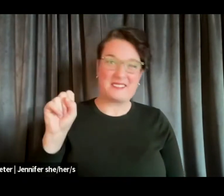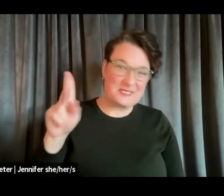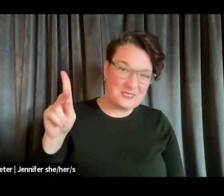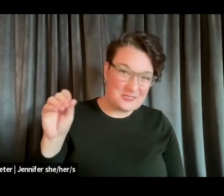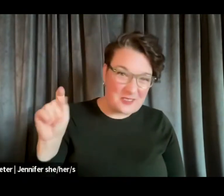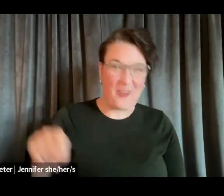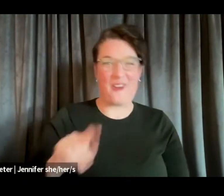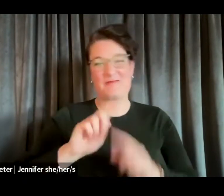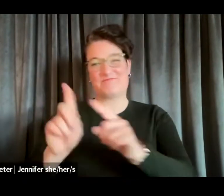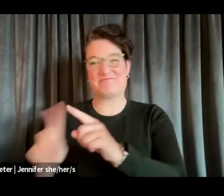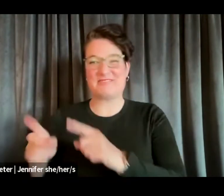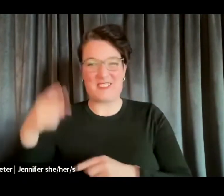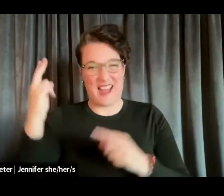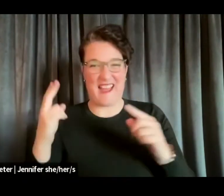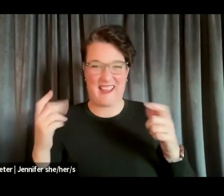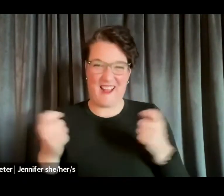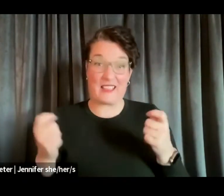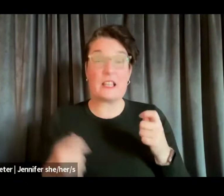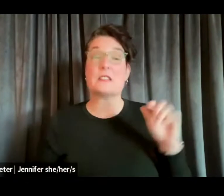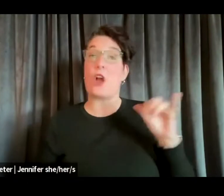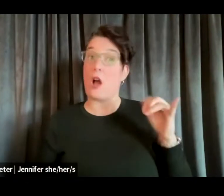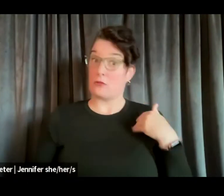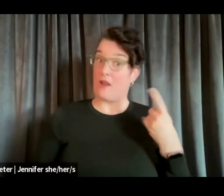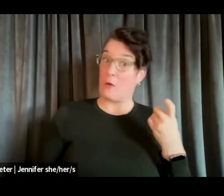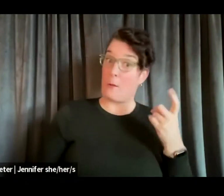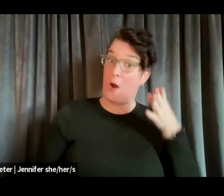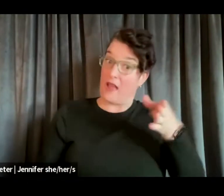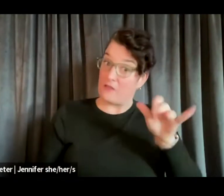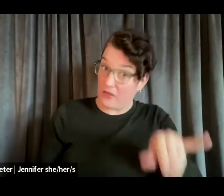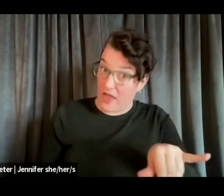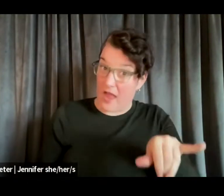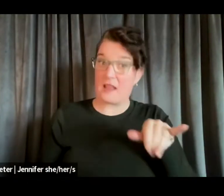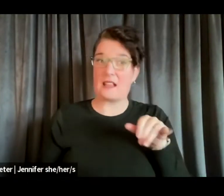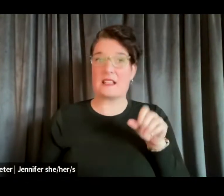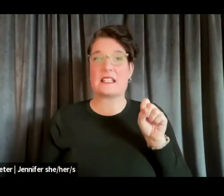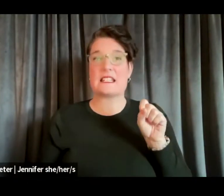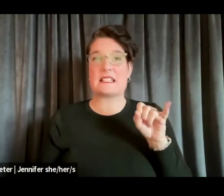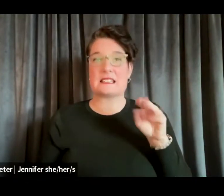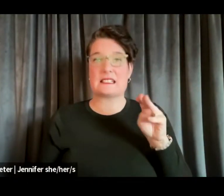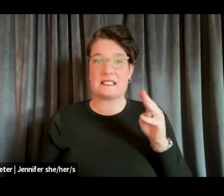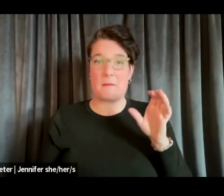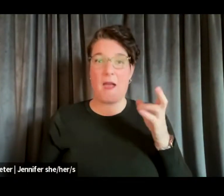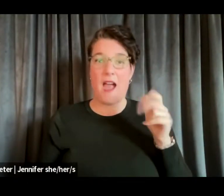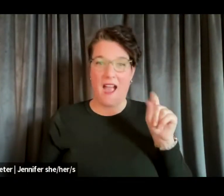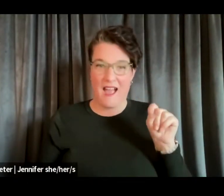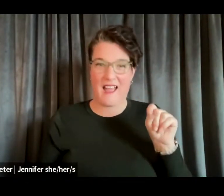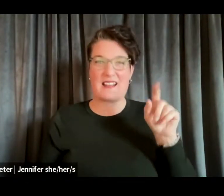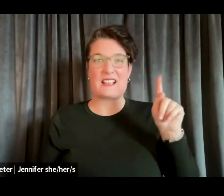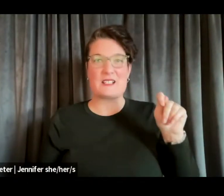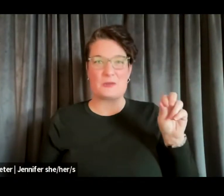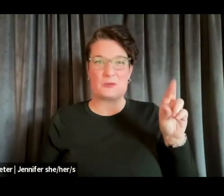Cuz then also there's another holiday after that, which is. Which is Simchat Torah. Right. I love Simchat Torah.